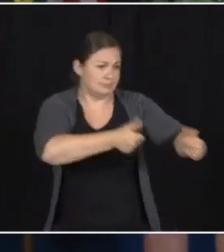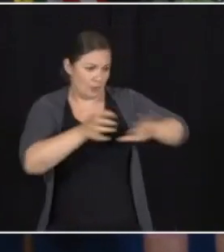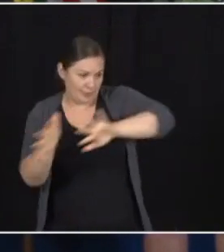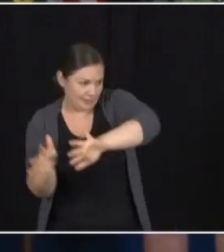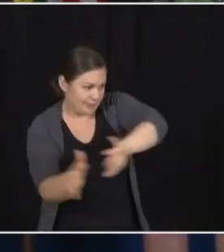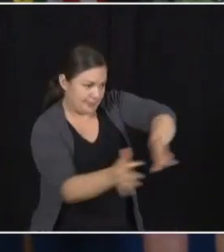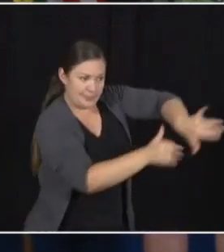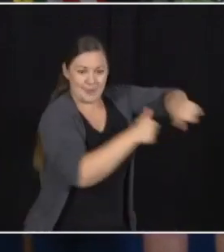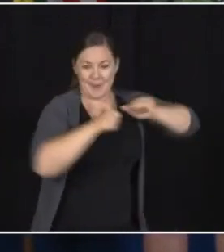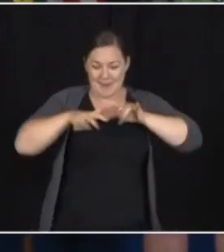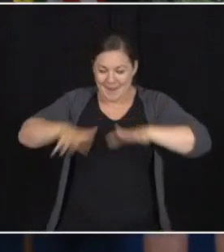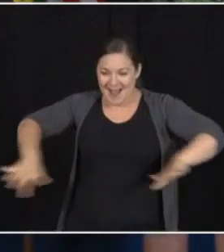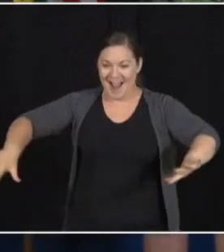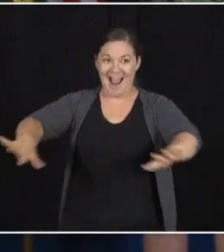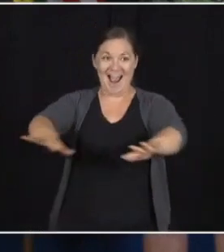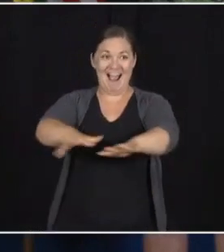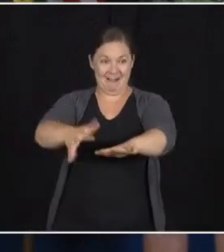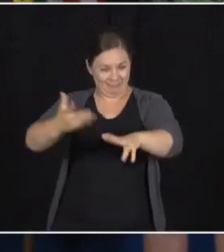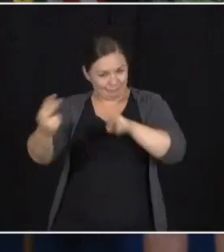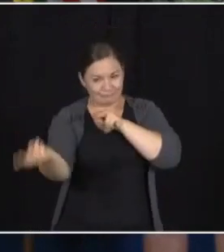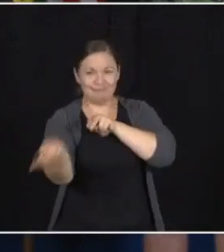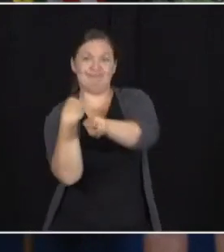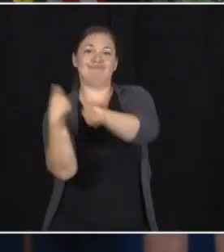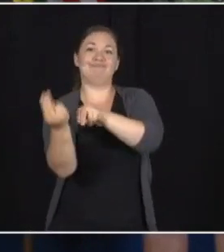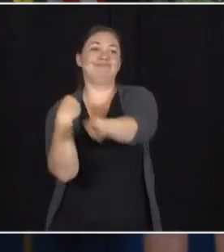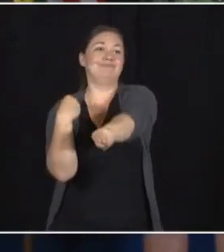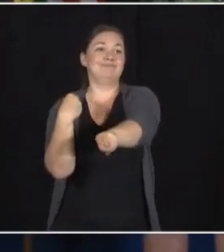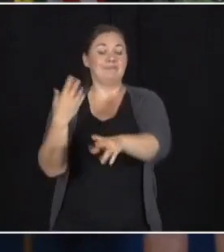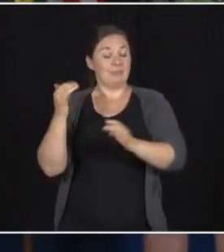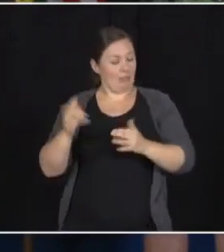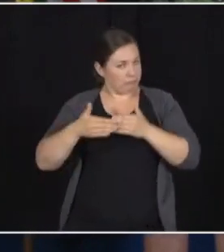This will never change. (Speaks foreign language)